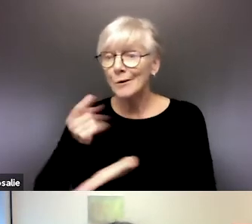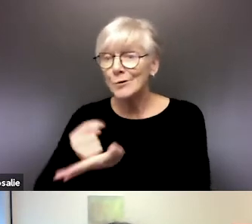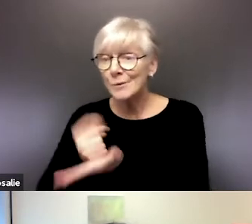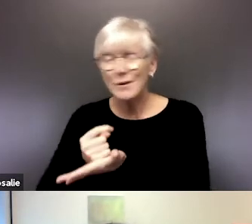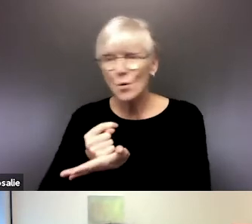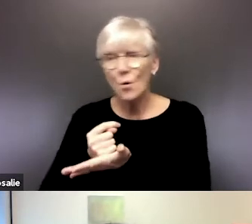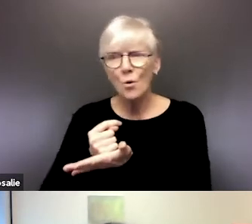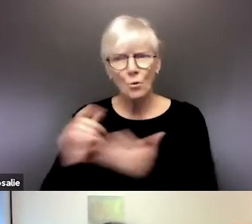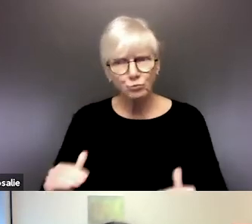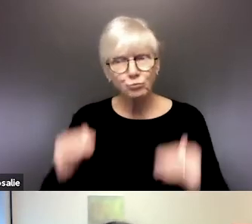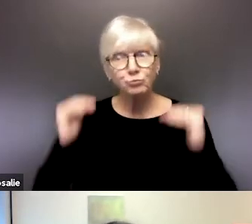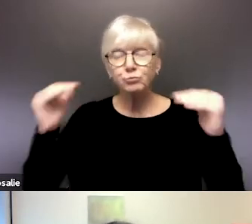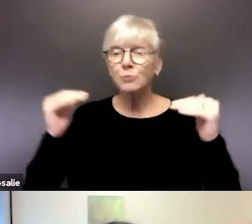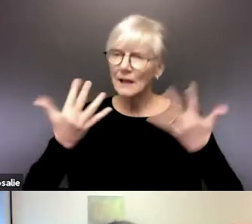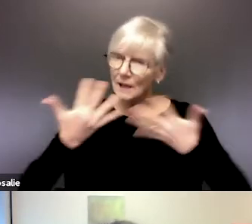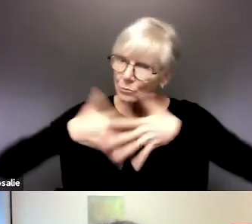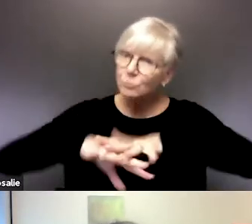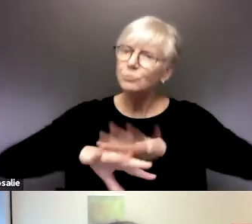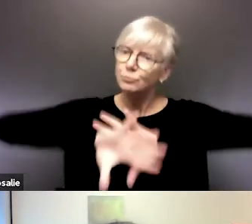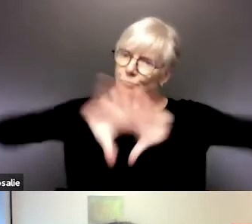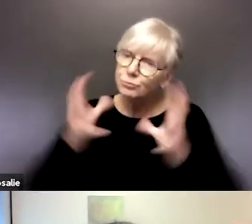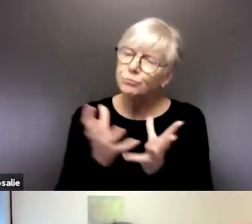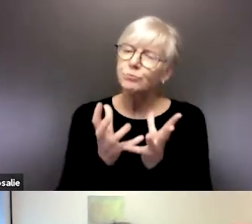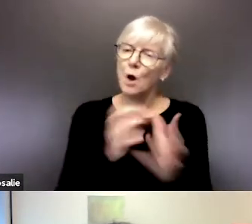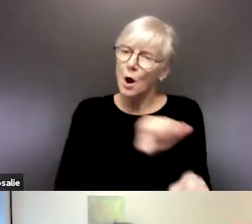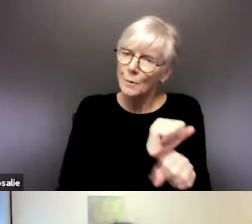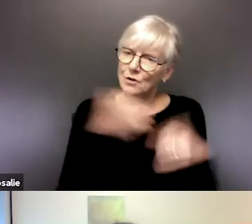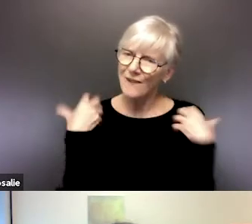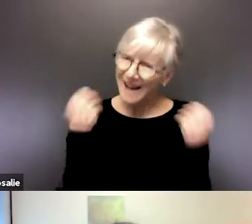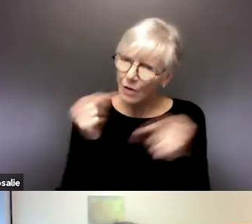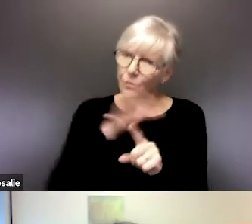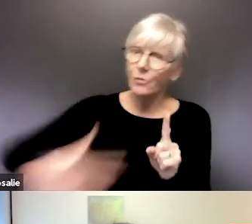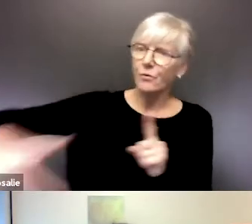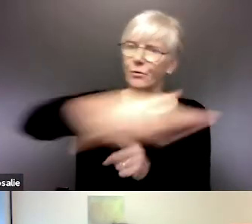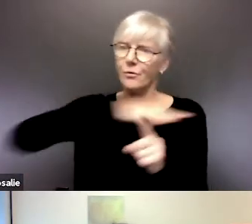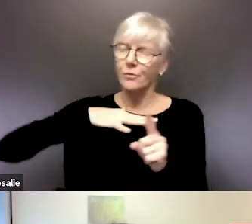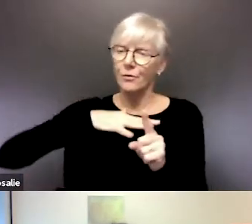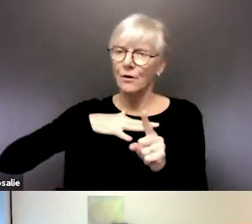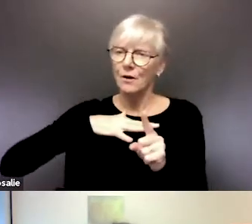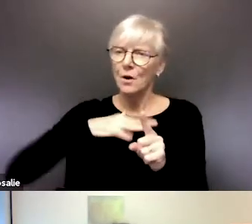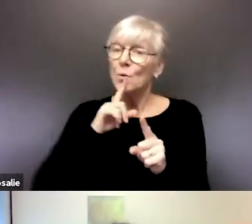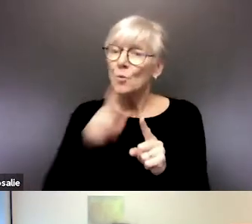toward an integrated occupational health process that reflects the complexity of human beings